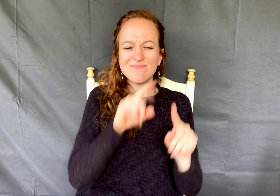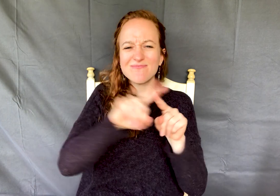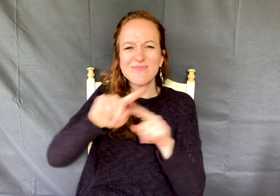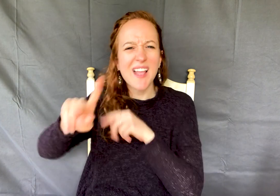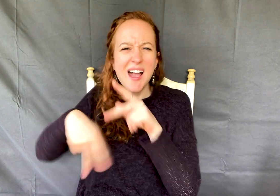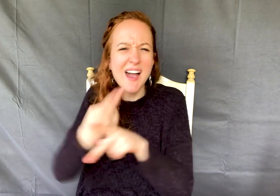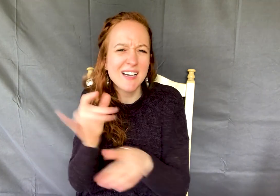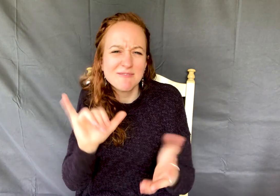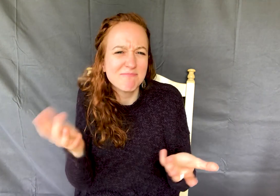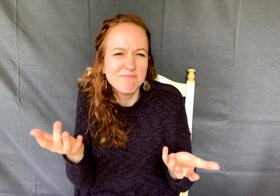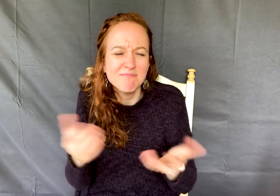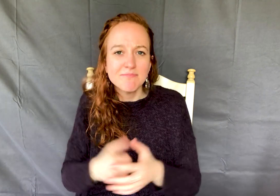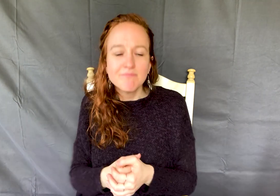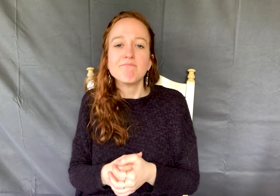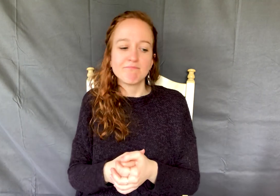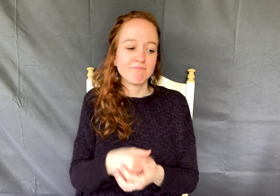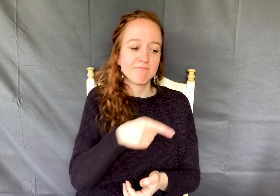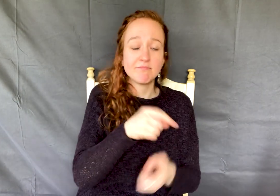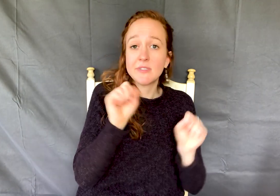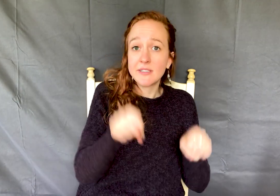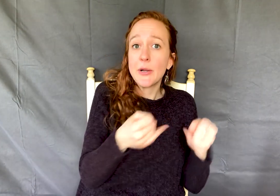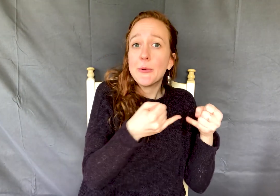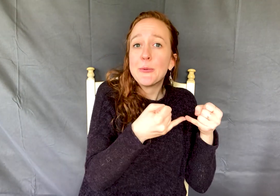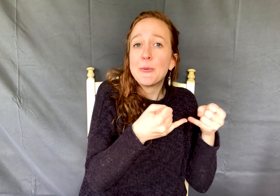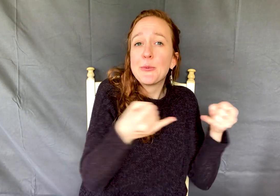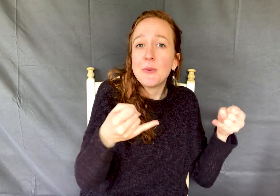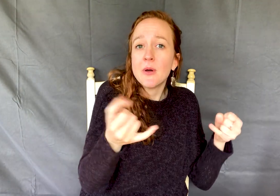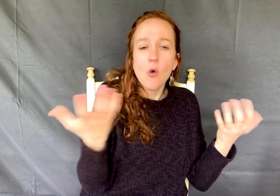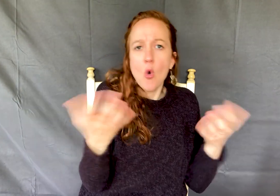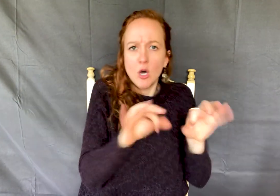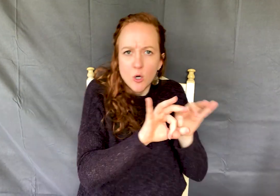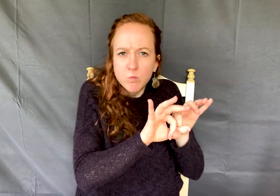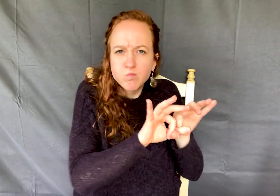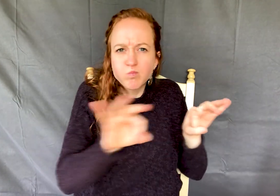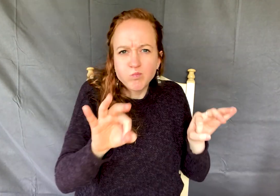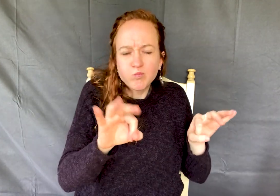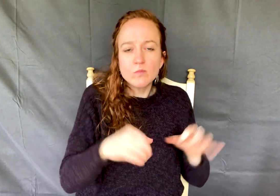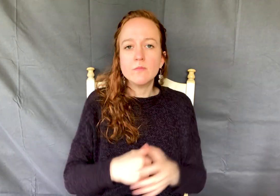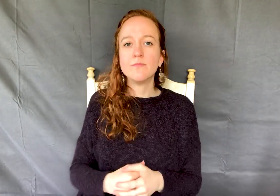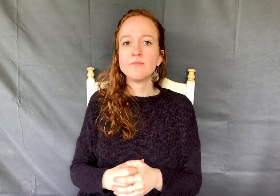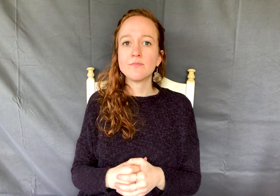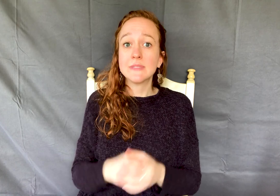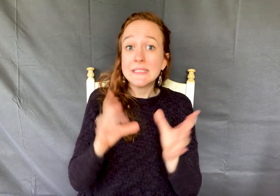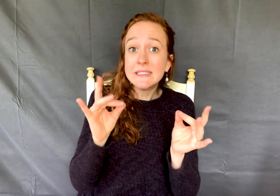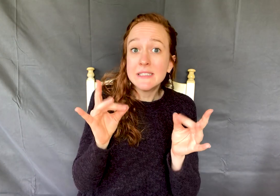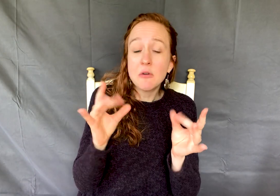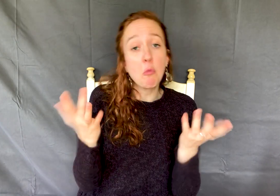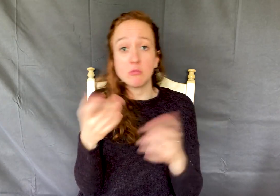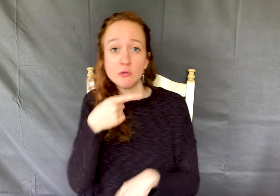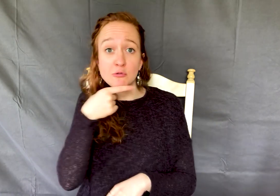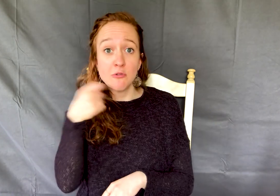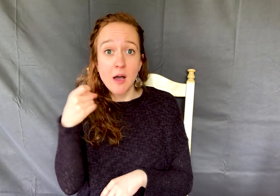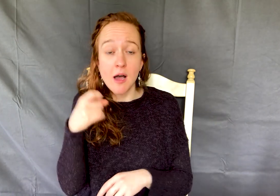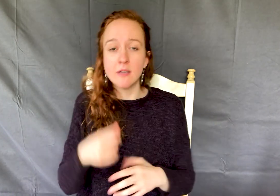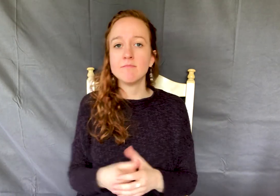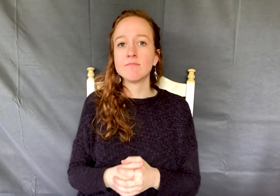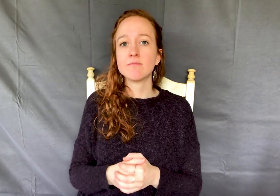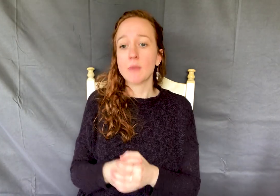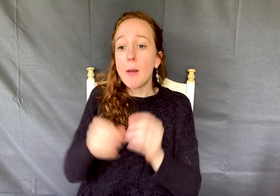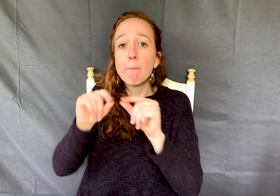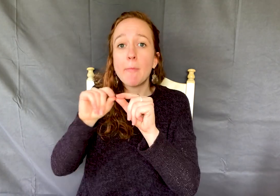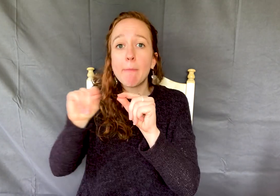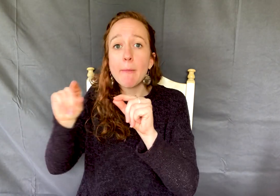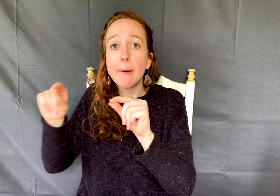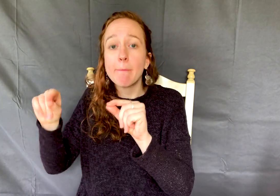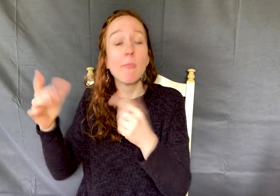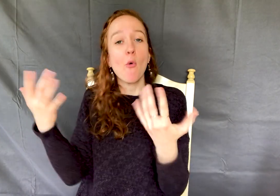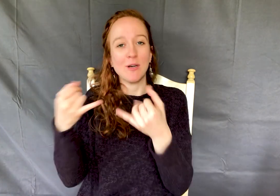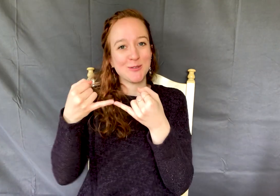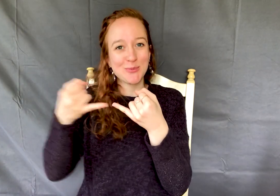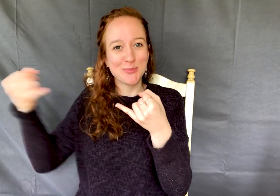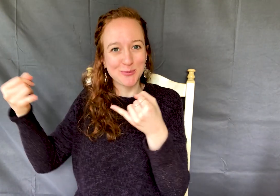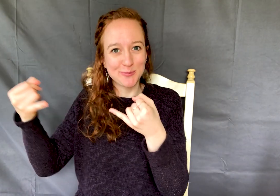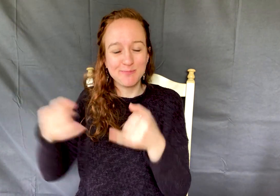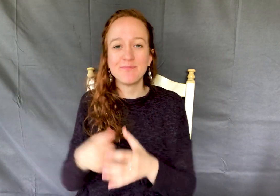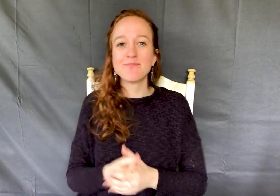The silk threads can be thin or thick, sticky or dry, beaded or smooth.